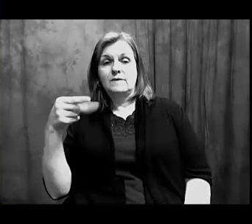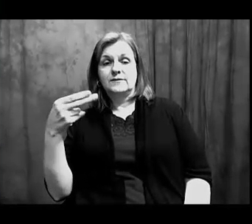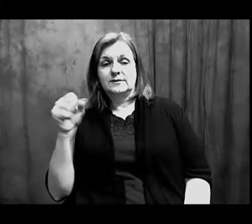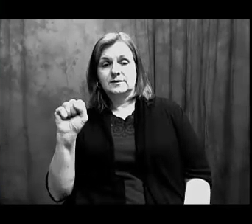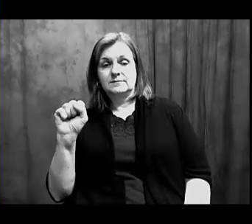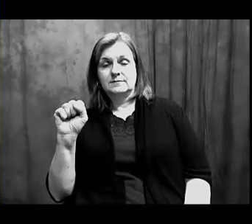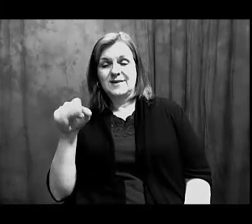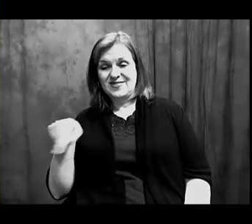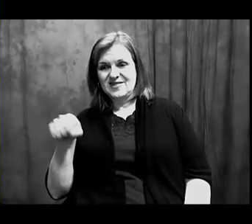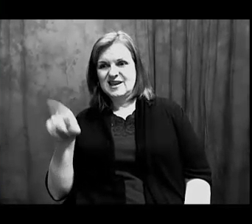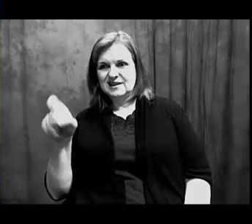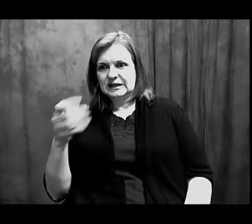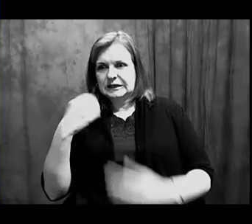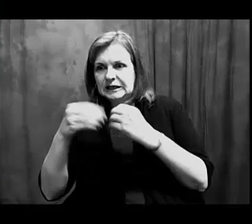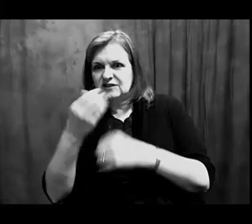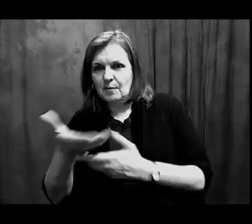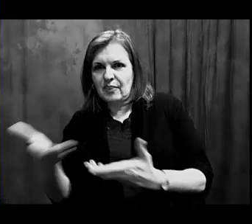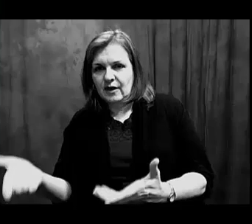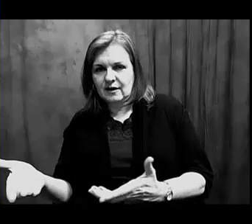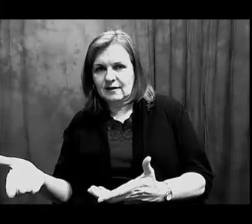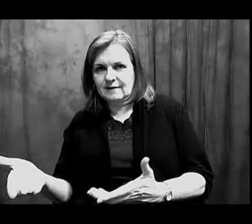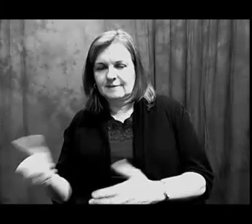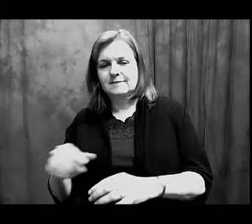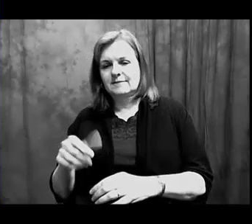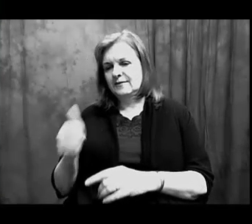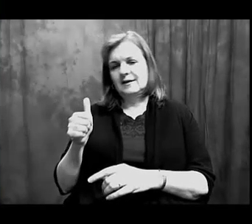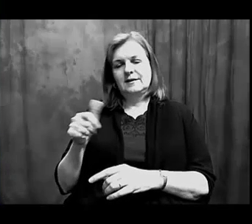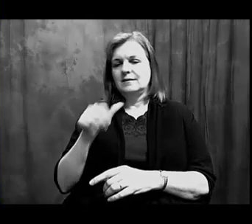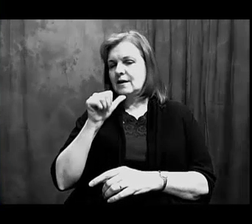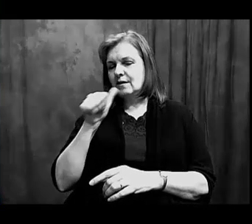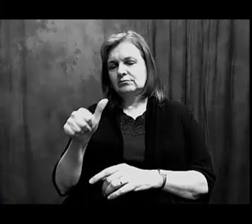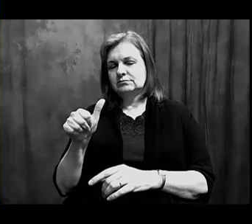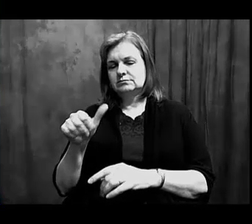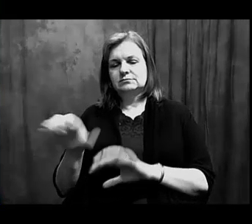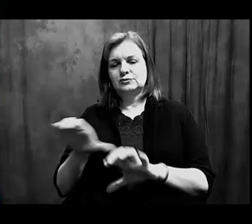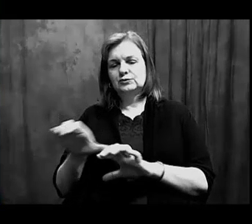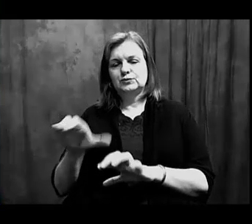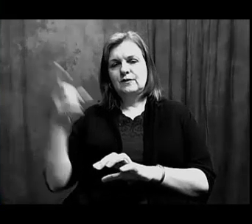so they need to eat something! they're not going to do photosynthesis so they have to